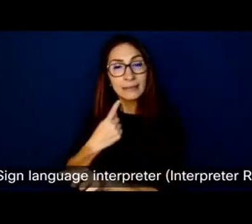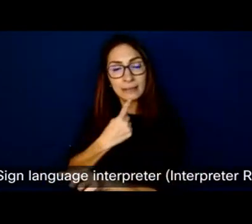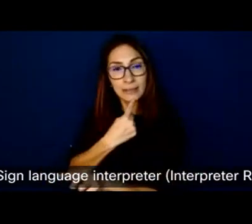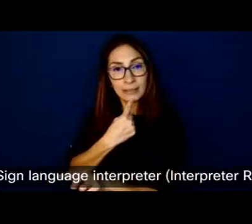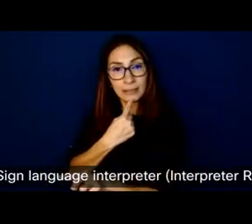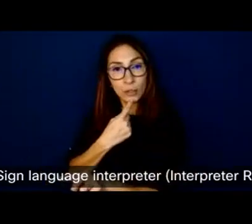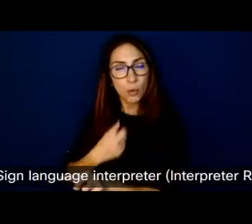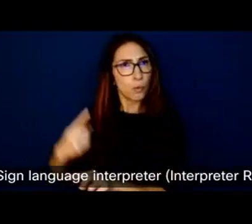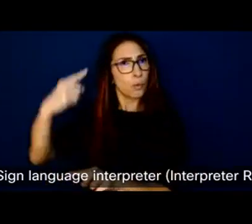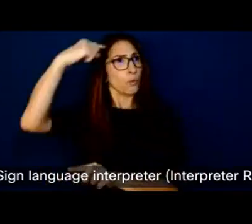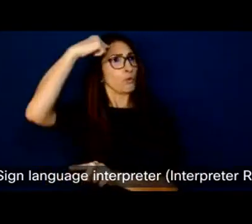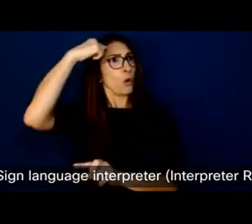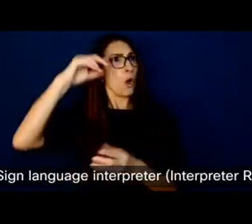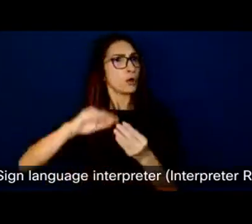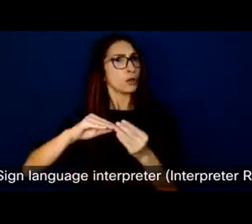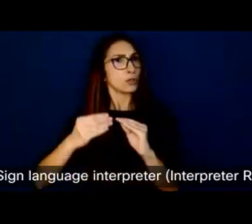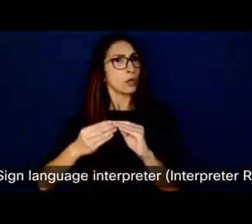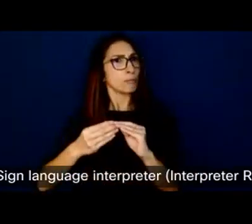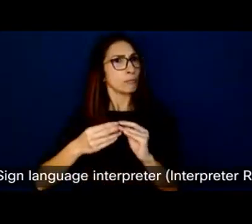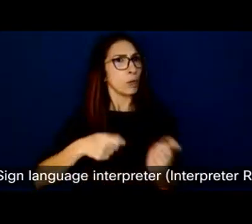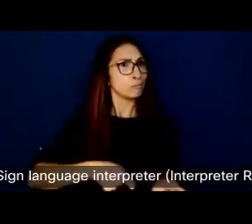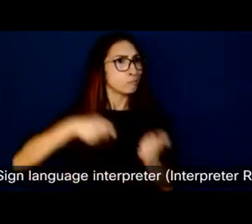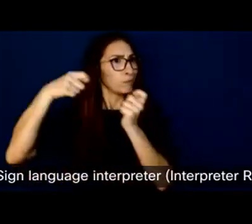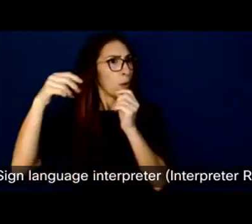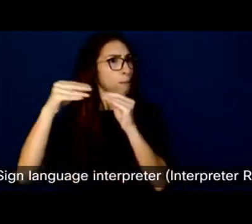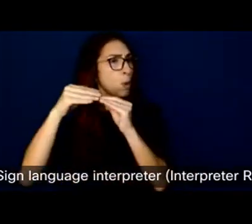considering education given to people younger than 50. And